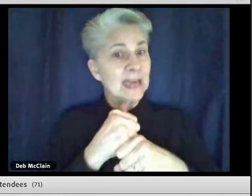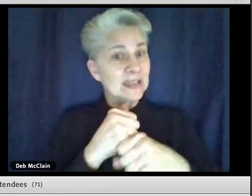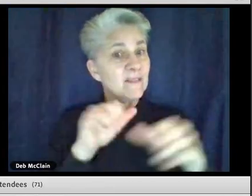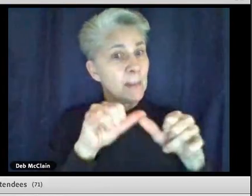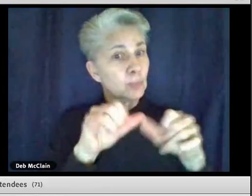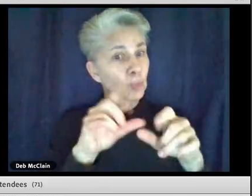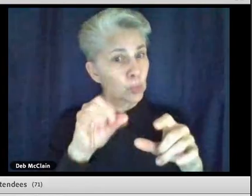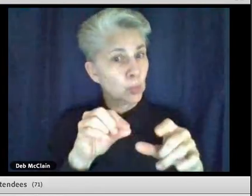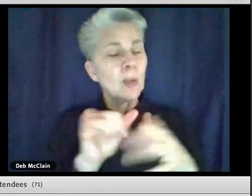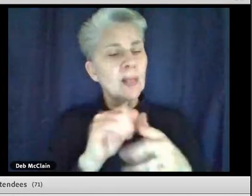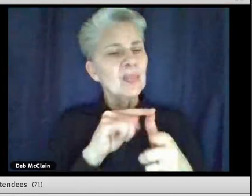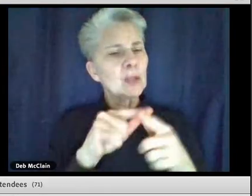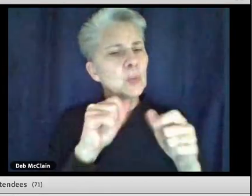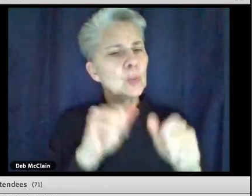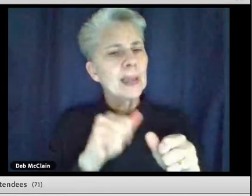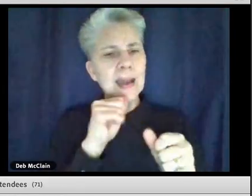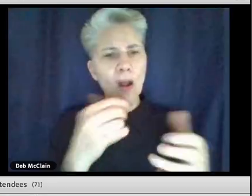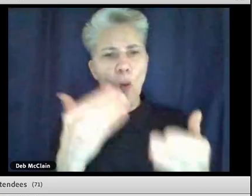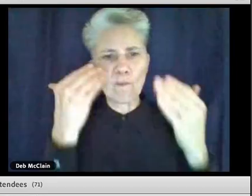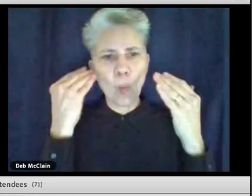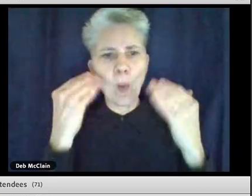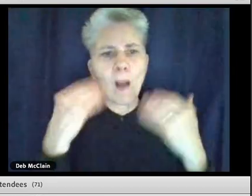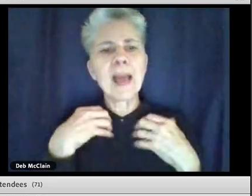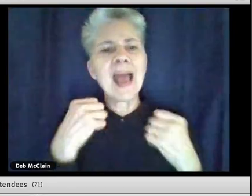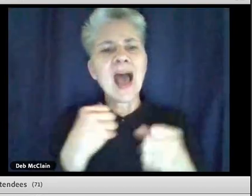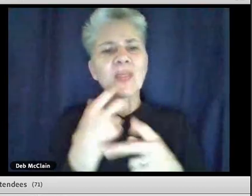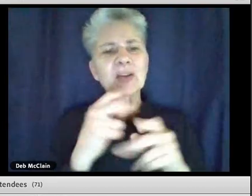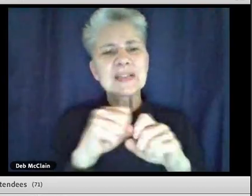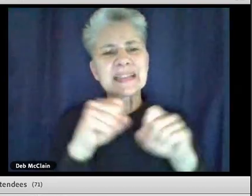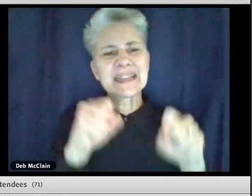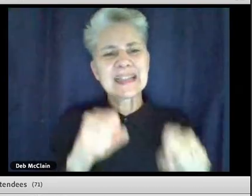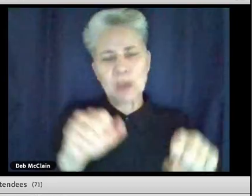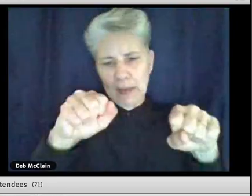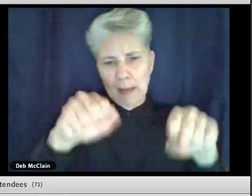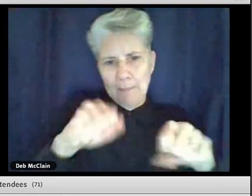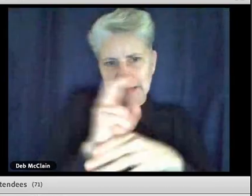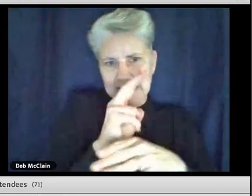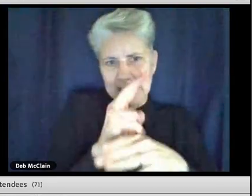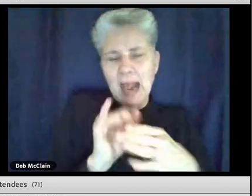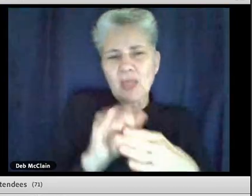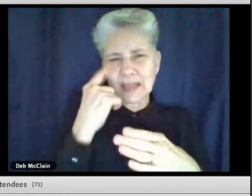you can not overwhelm the healthcare-system capacity, and I think that's what we saw in Italy is,